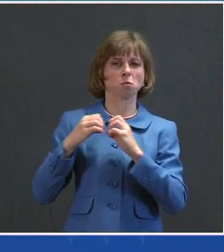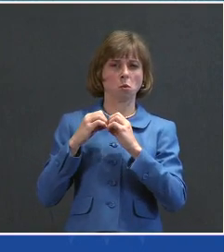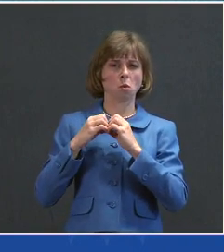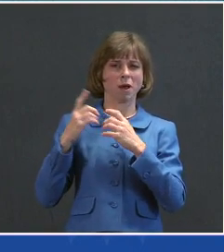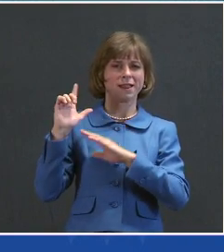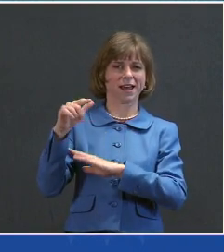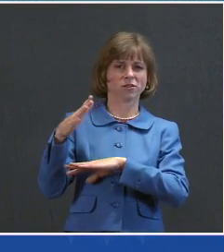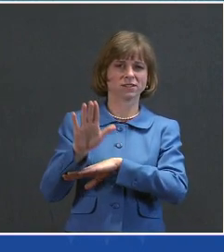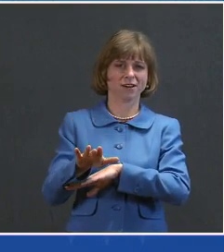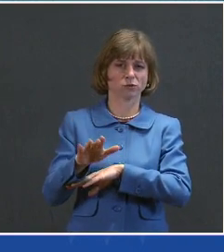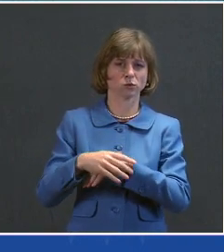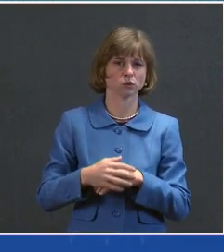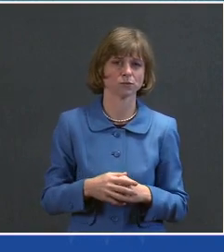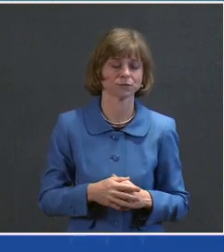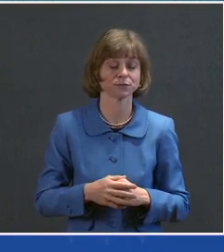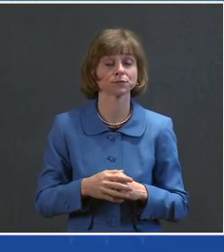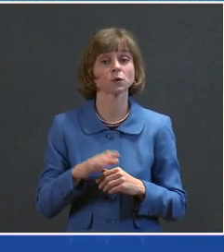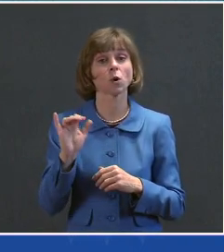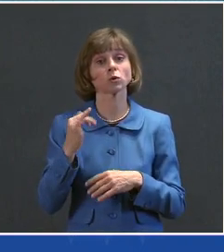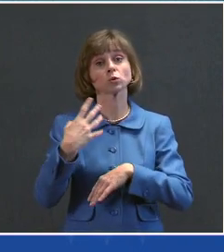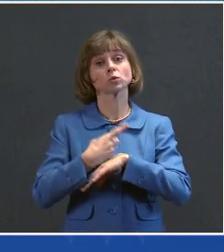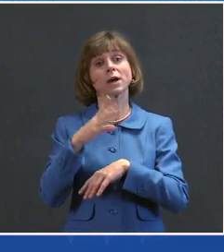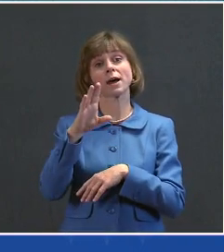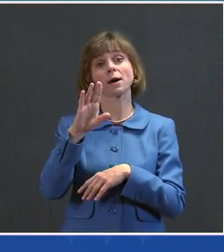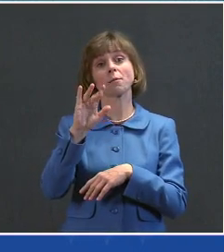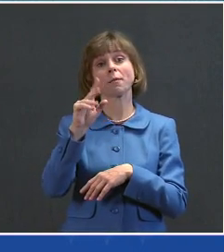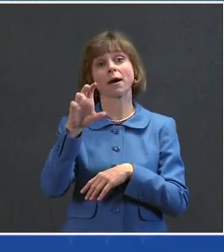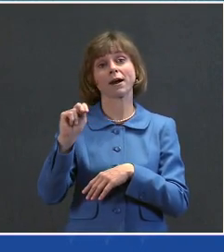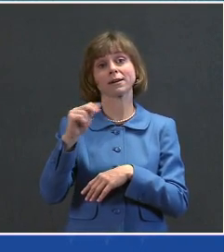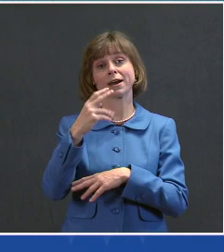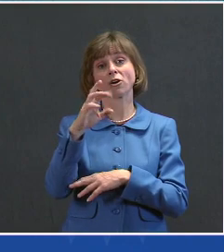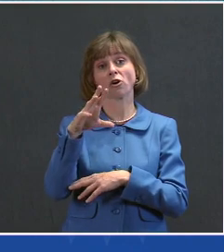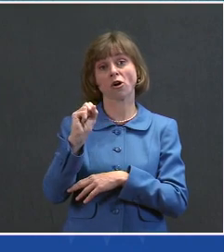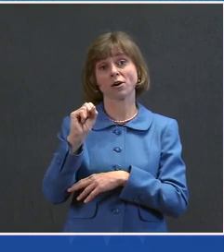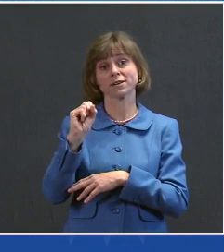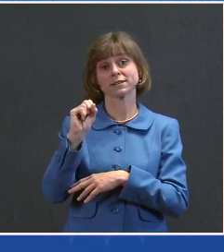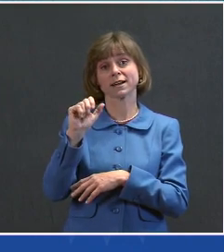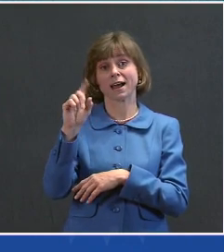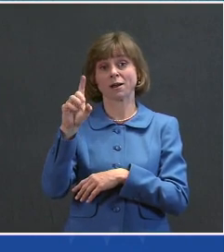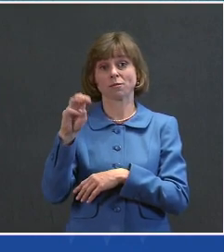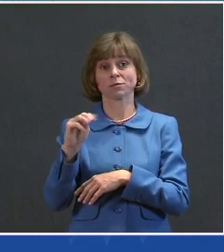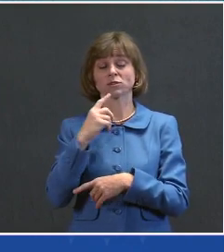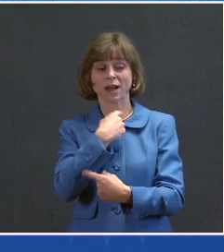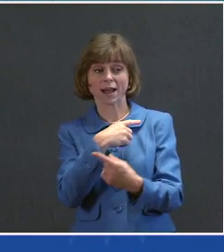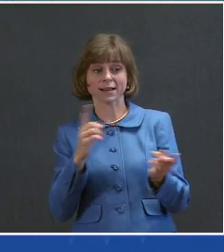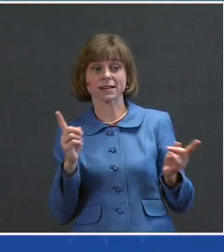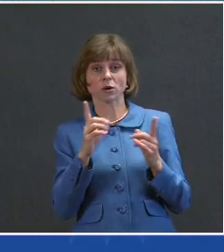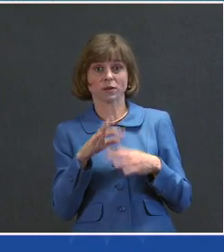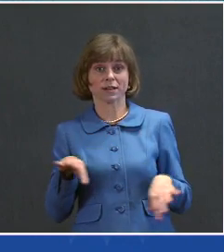Also today, the Biden-Harris administration is announcing key conclusions from an intelligence community assessment